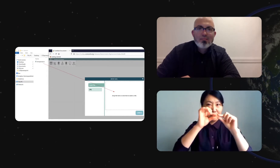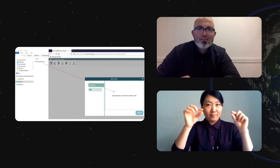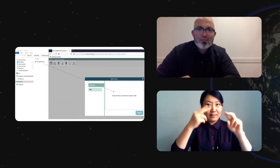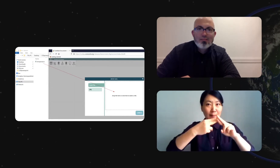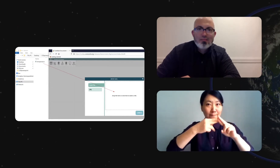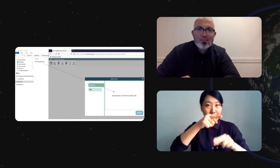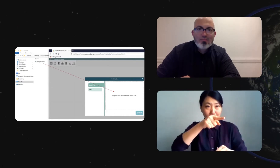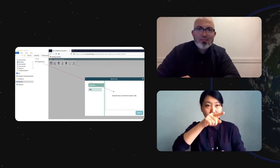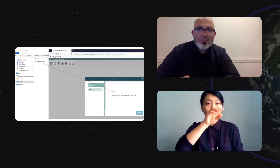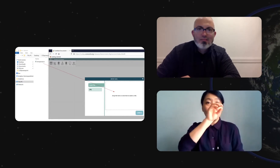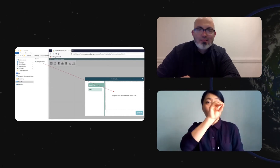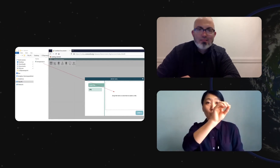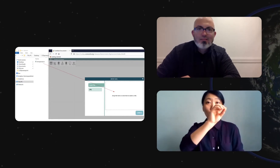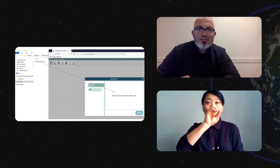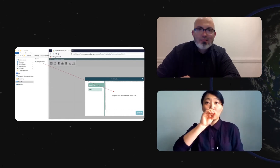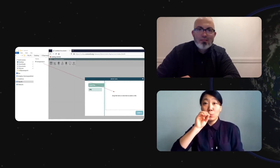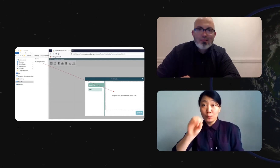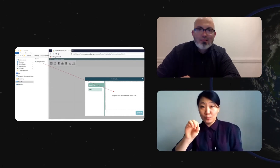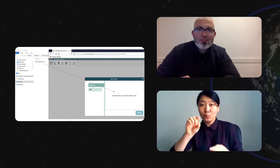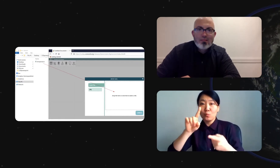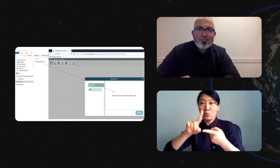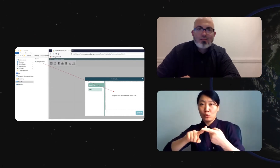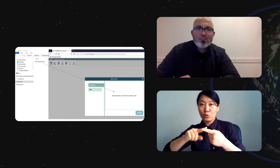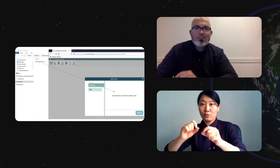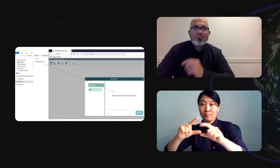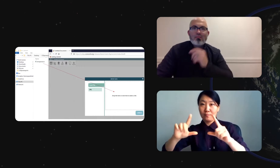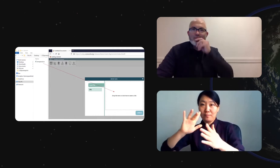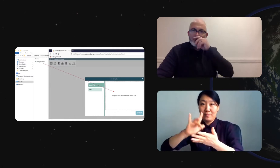I'll click on "temperatures" and drag that file down into here.